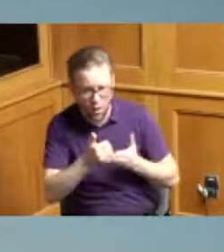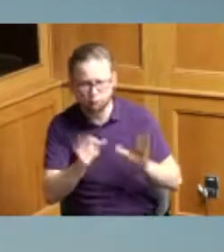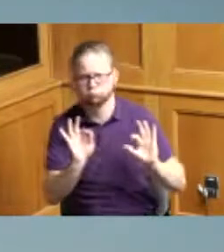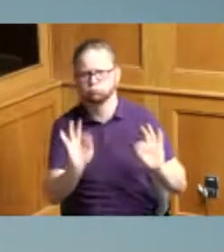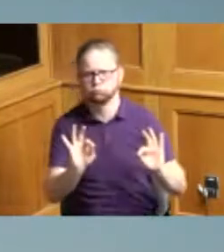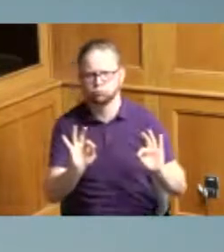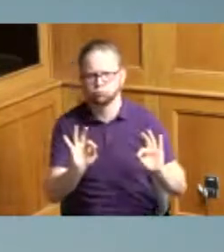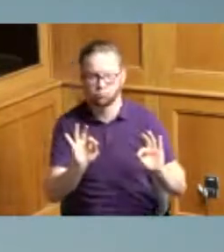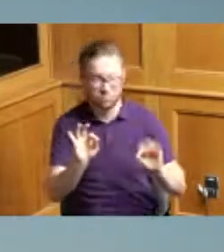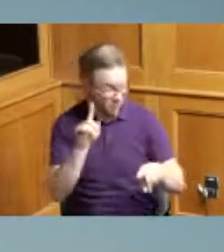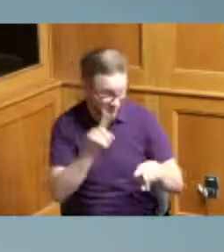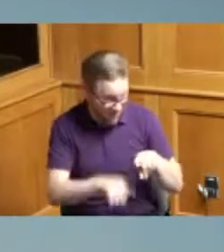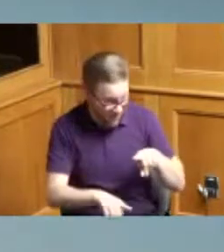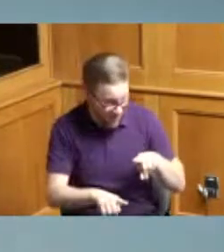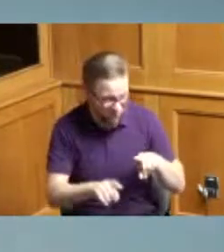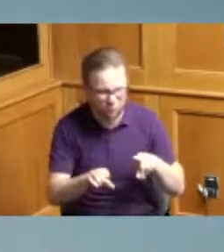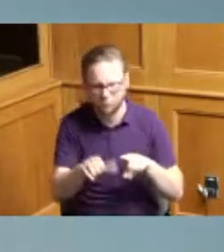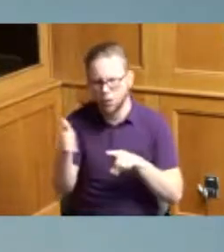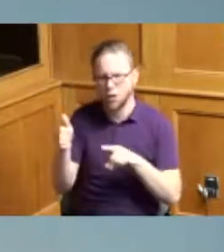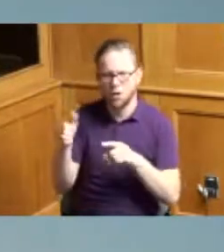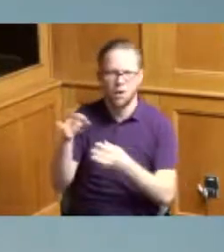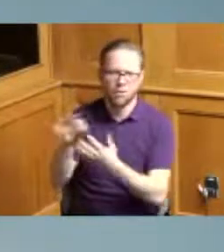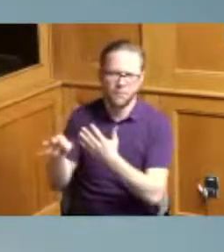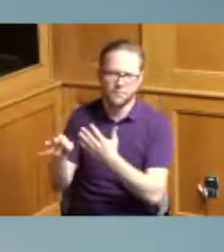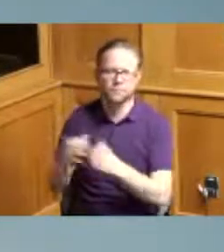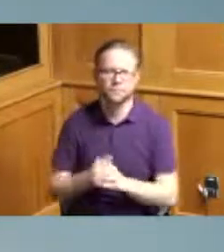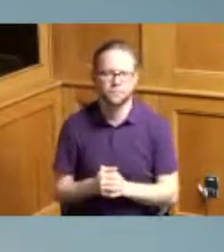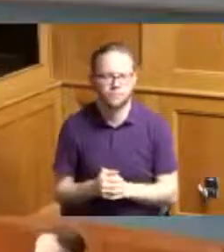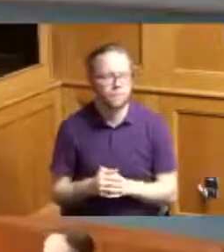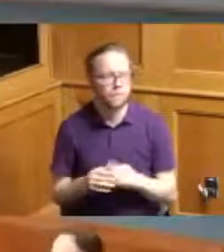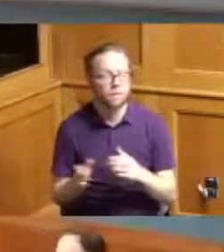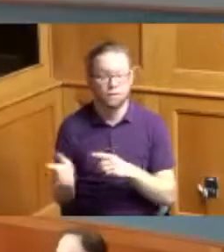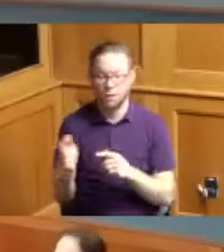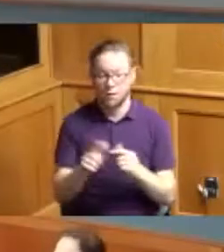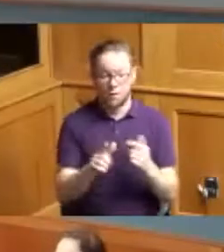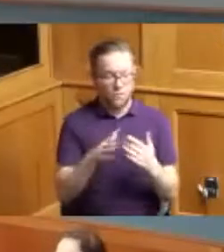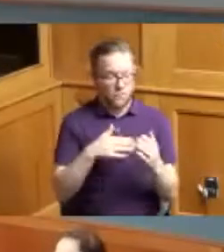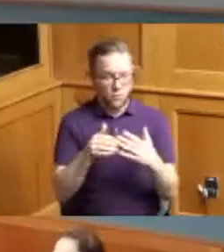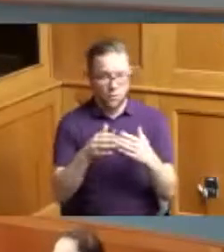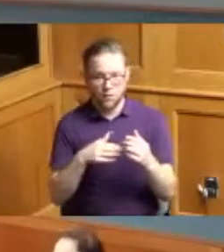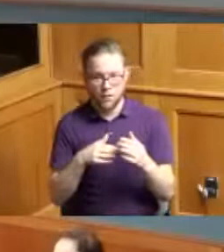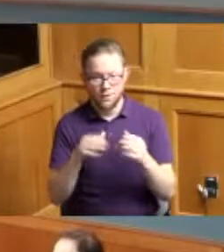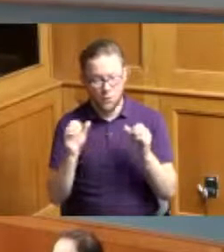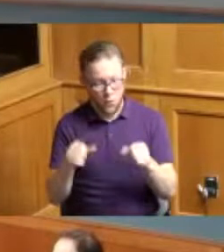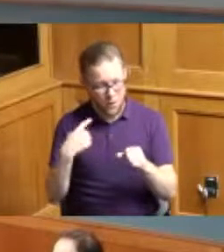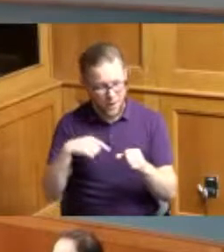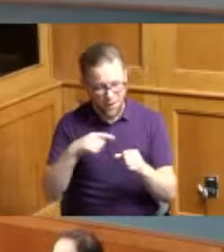we can go a different route okay so and I guess regardless is there a way to gauge interest prior